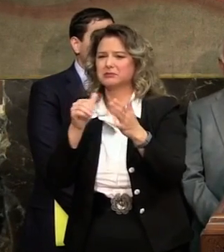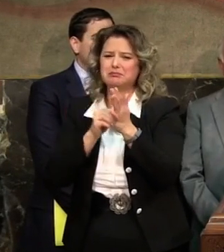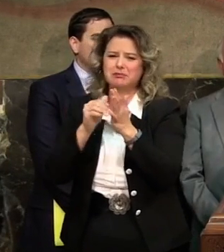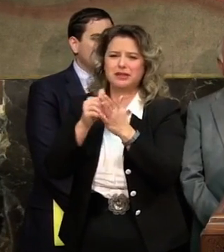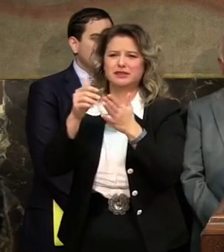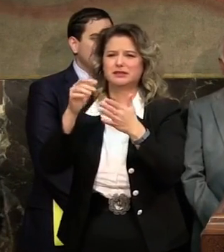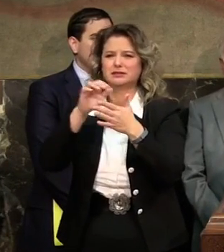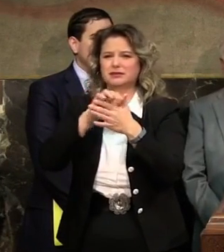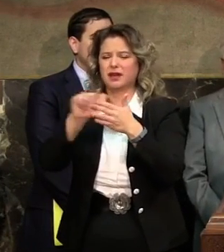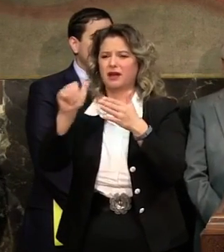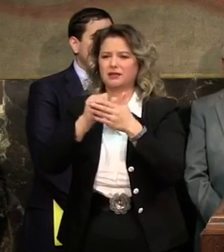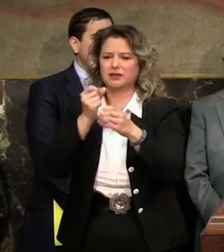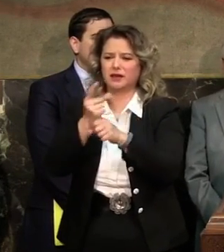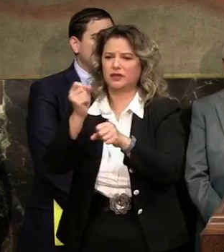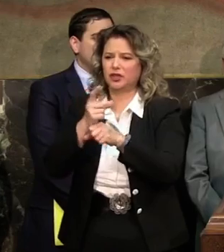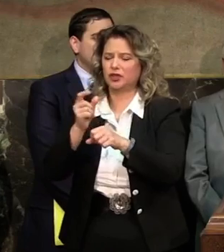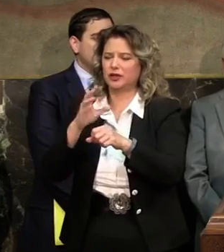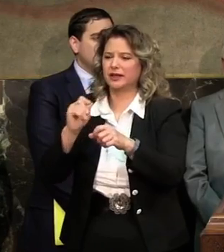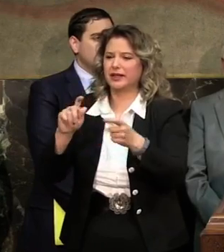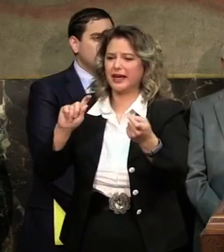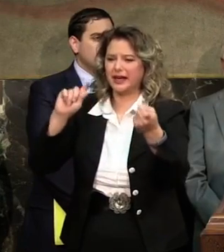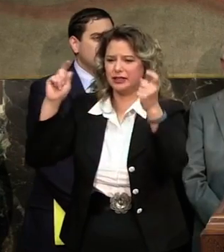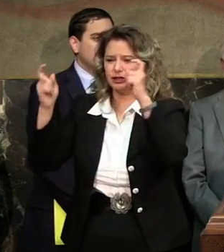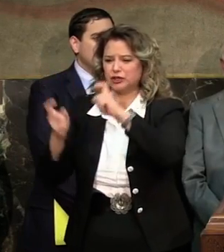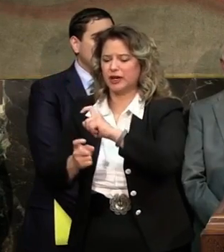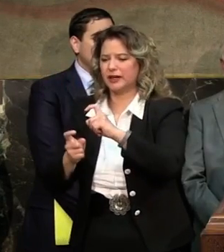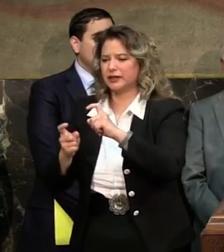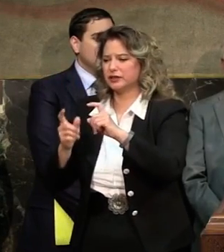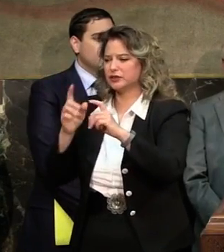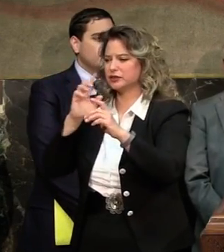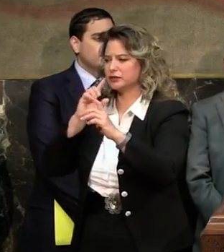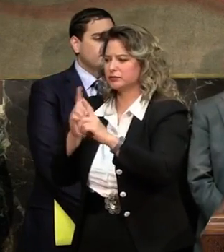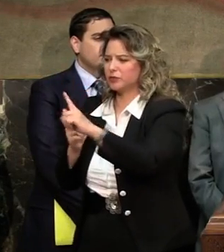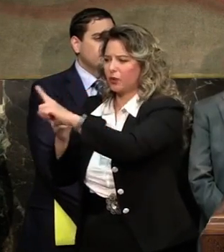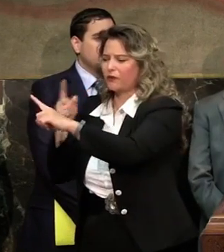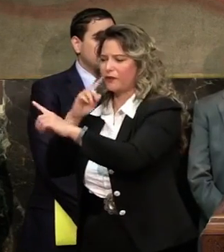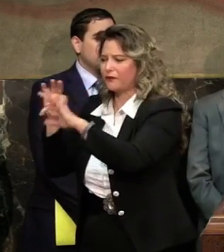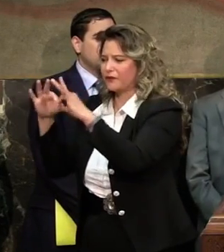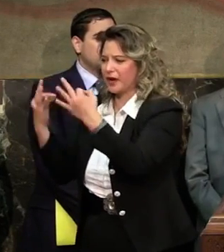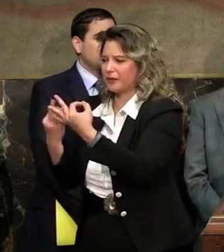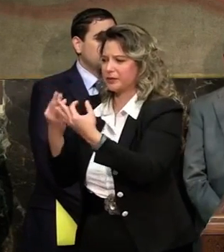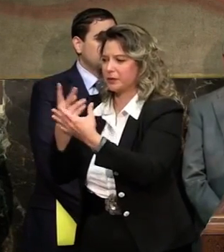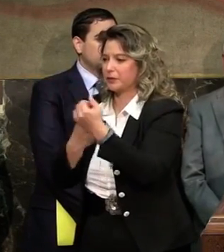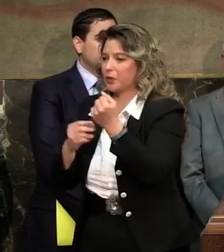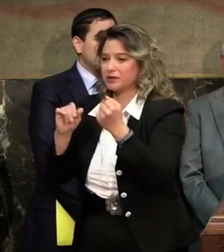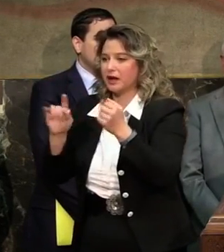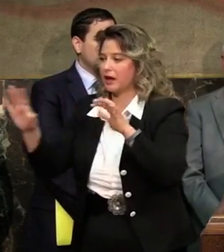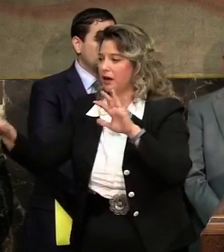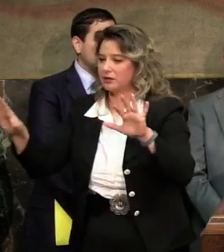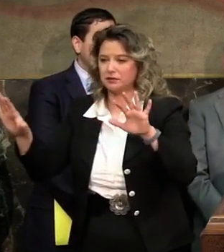trajectory of numbers of families on both sides of the crime equation and over a ten-year period reduce the prison